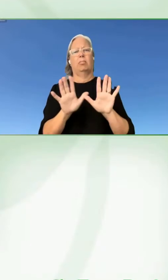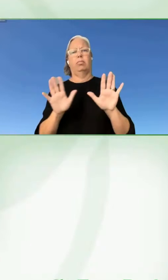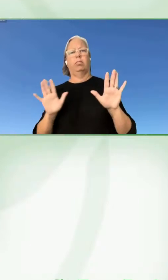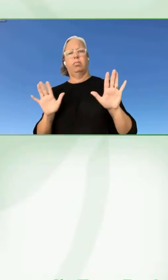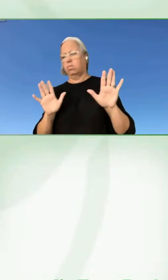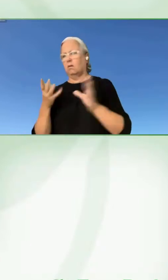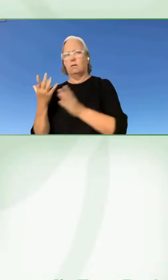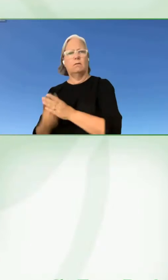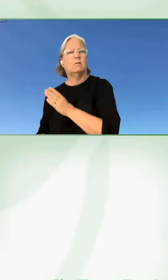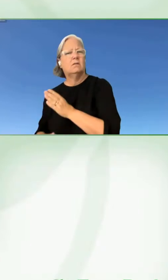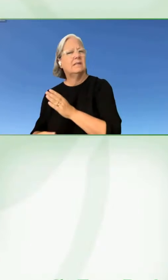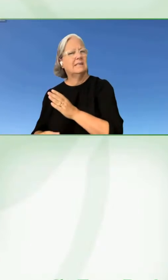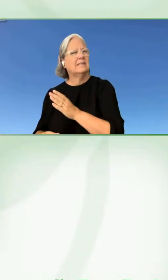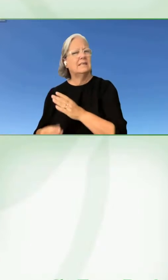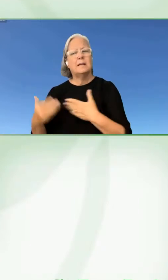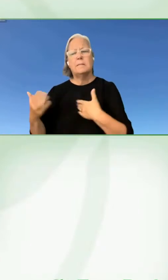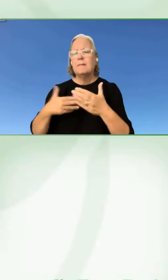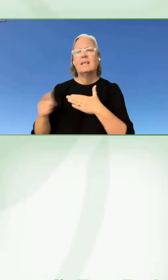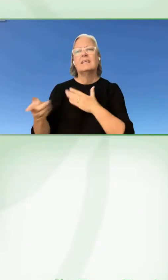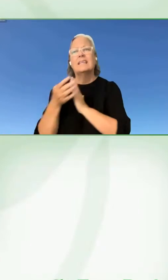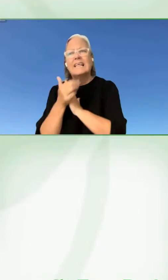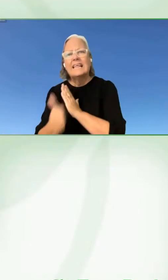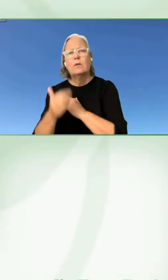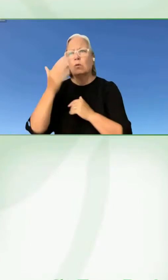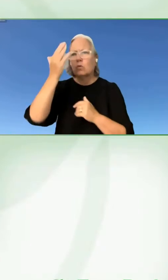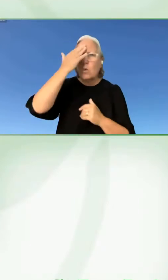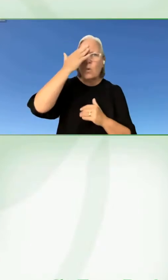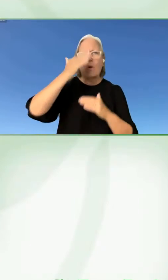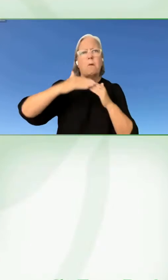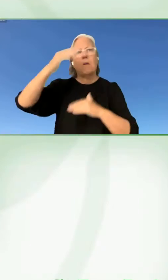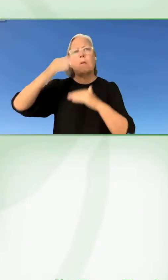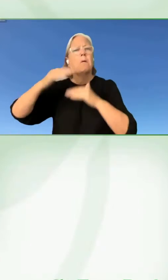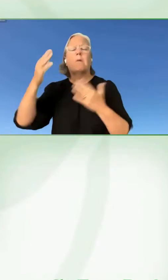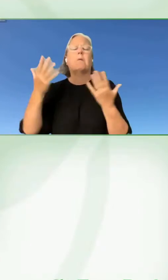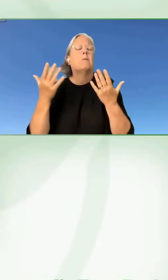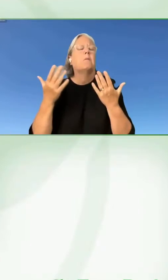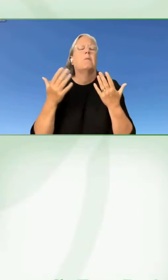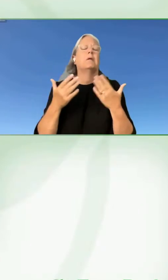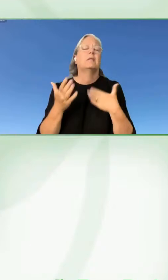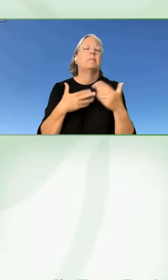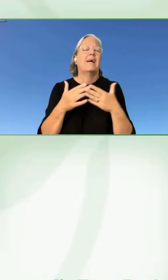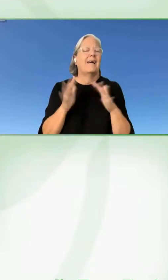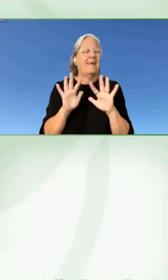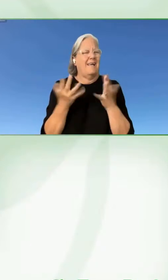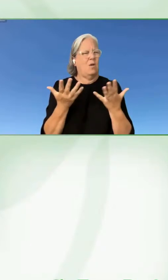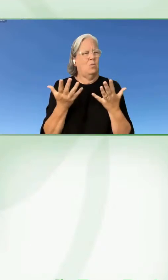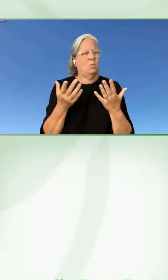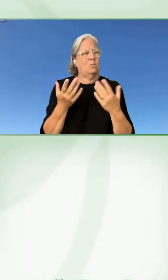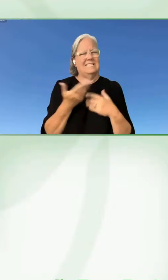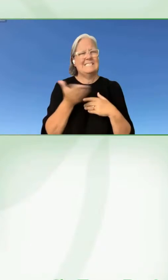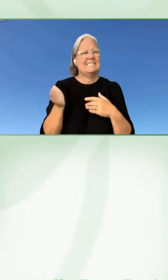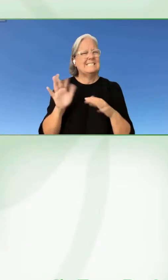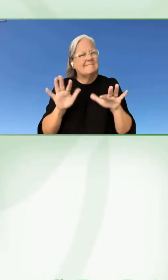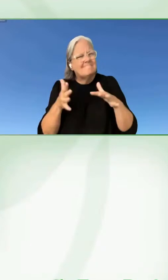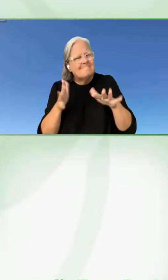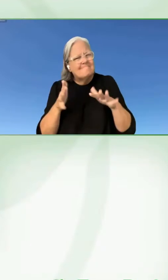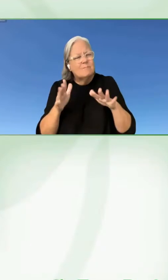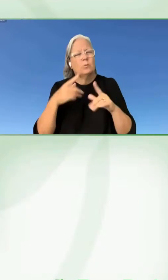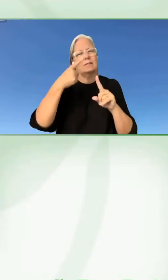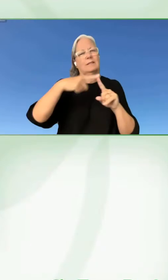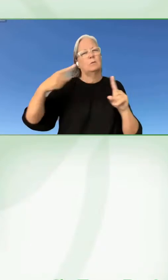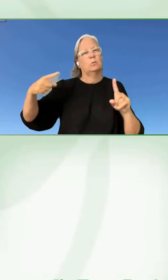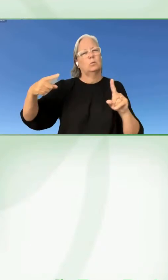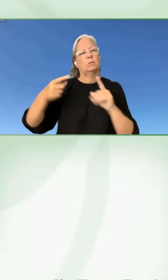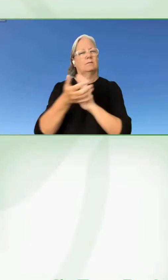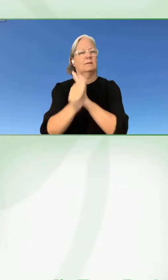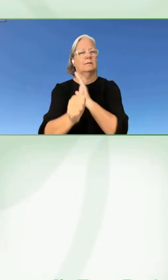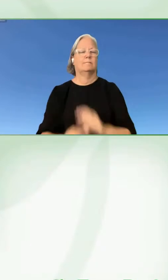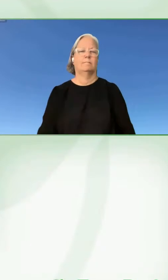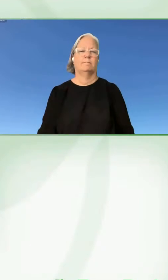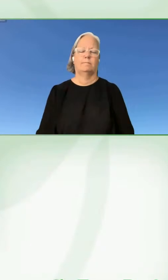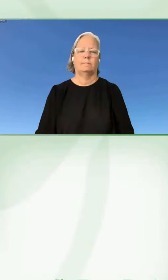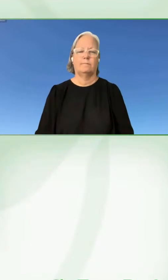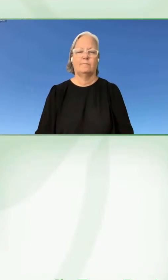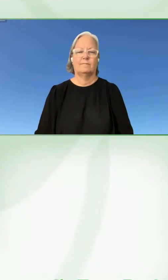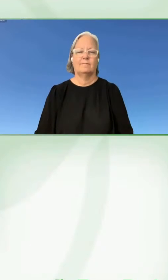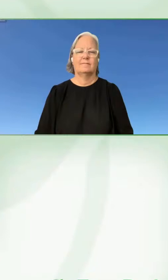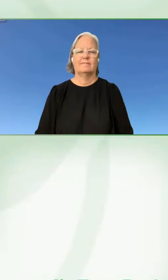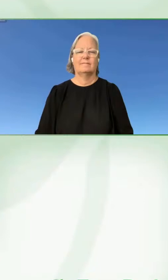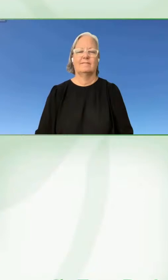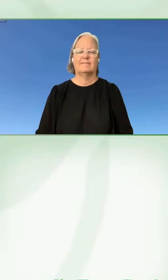How do you ensure that no people are left behind and everybody can access the services